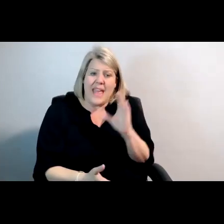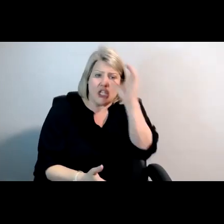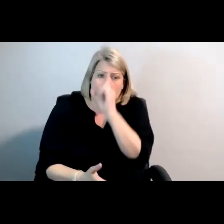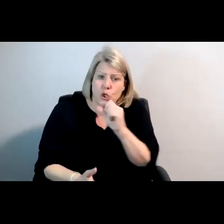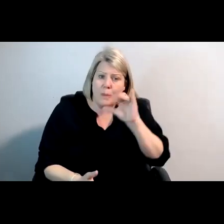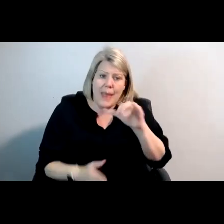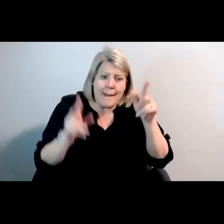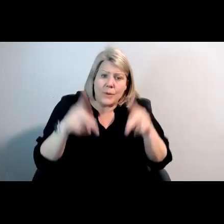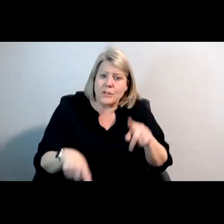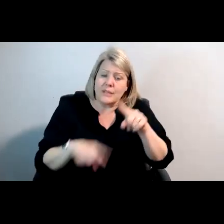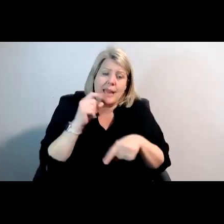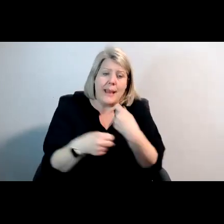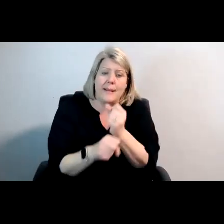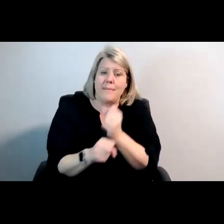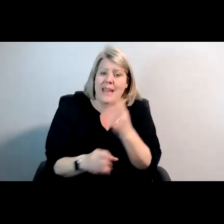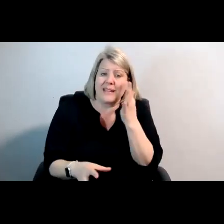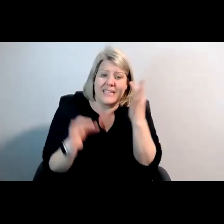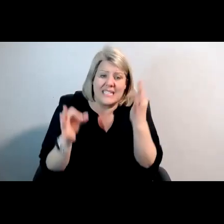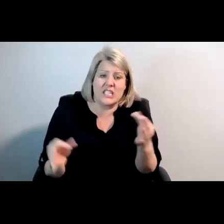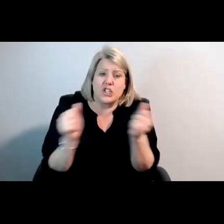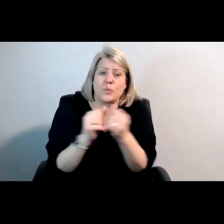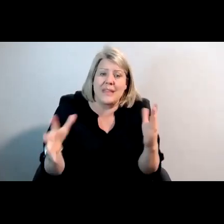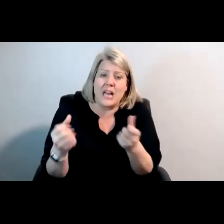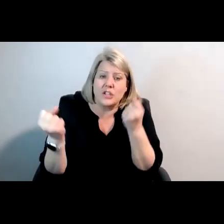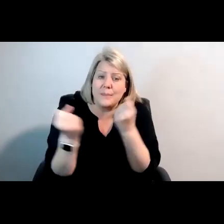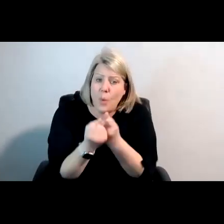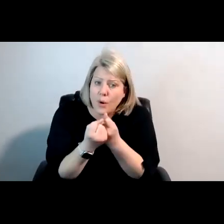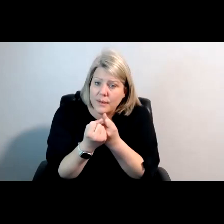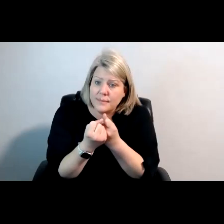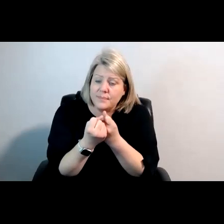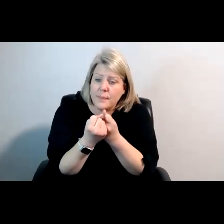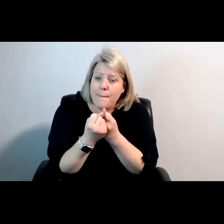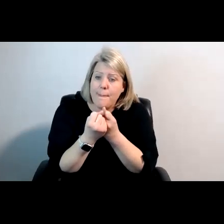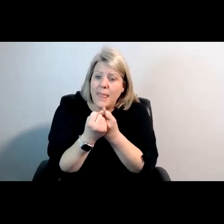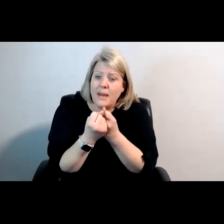I think you fall off on, you know, typical kind of requests